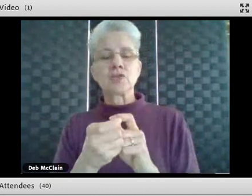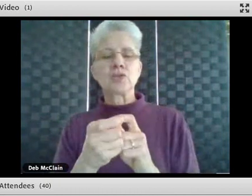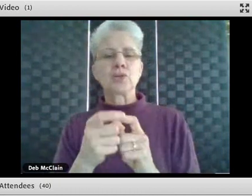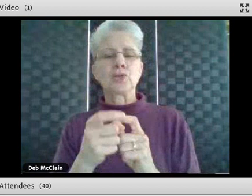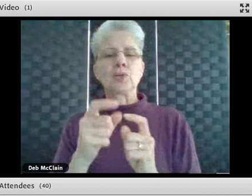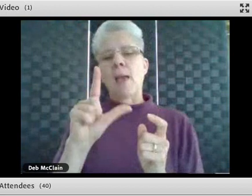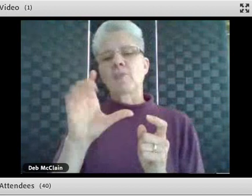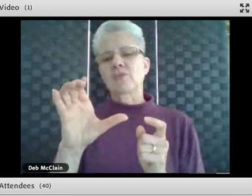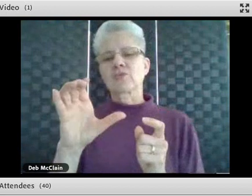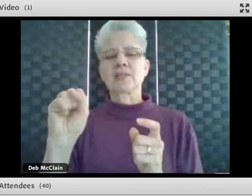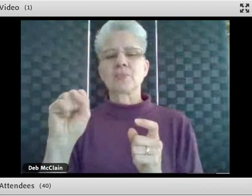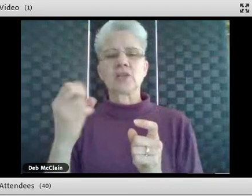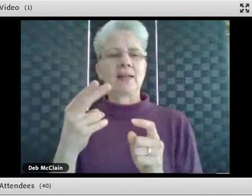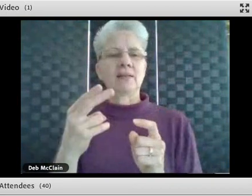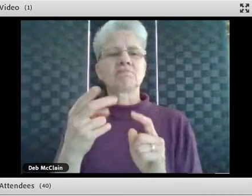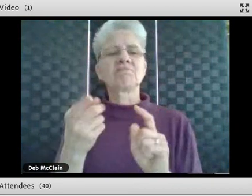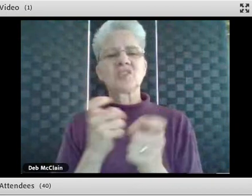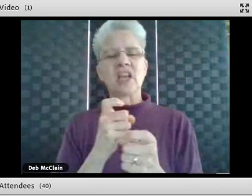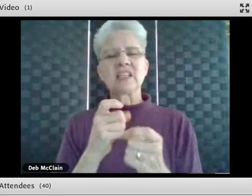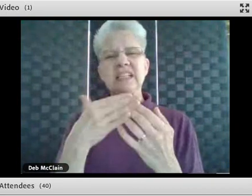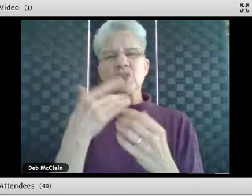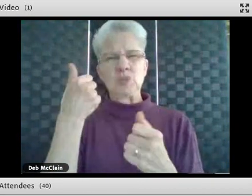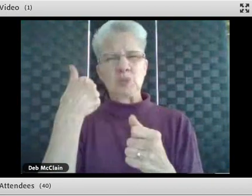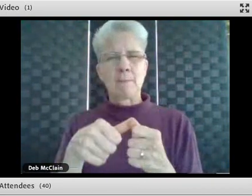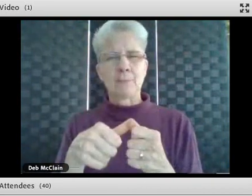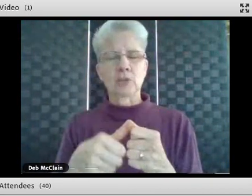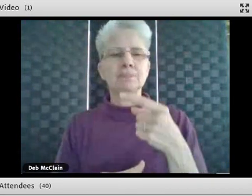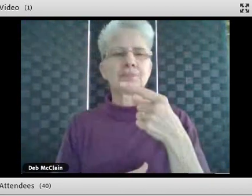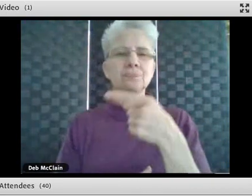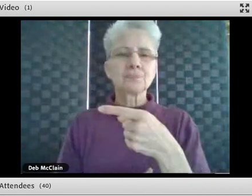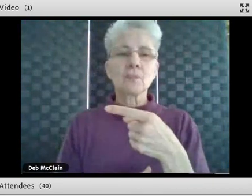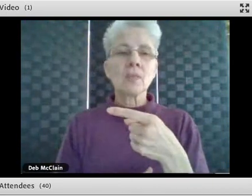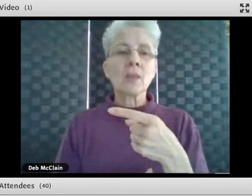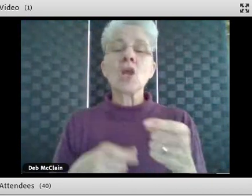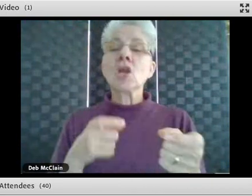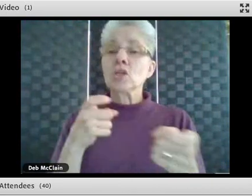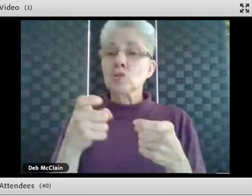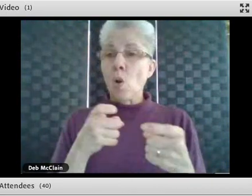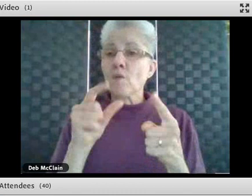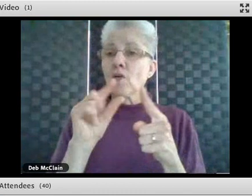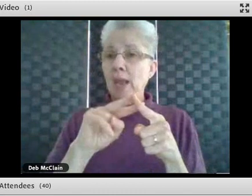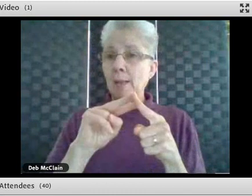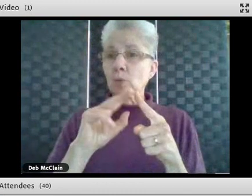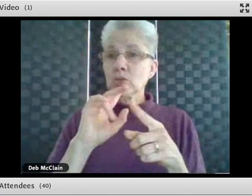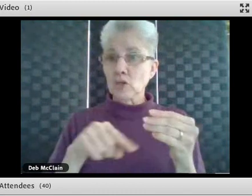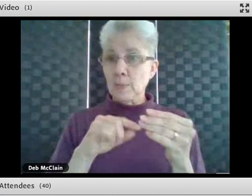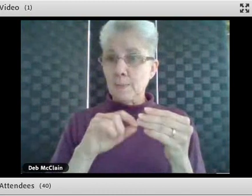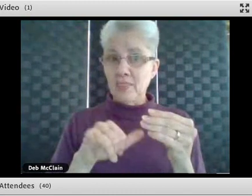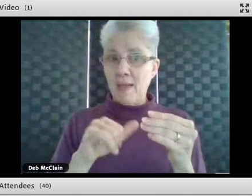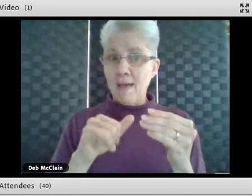so, much easier to handle. Like I said, it's a controlled vocabulary. We talked about that. It's a hierarchical scheme